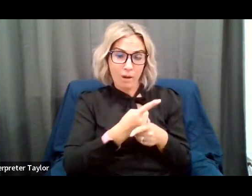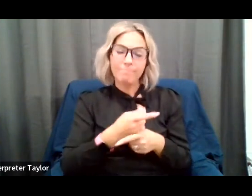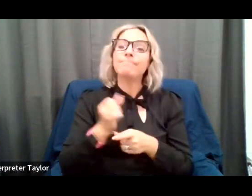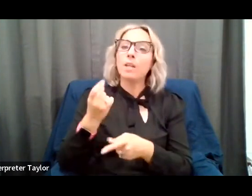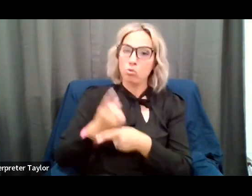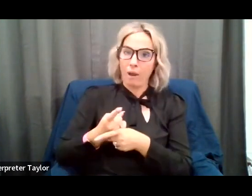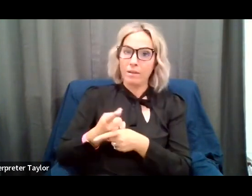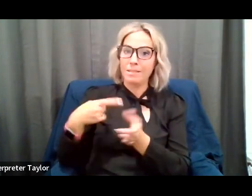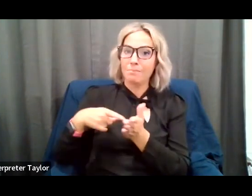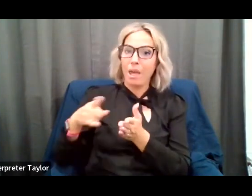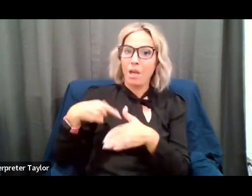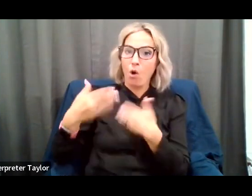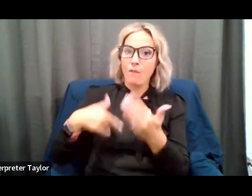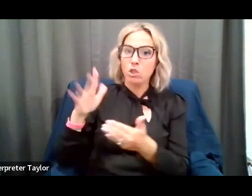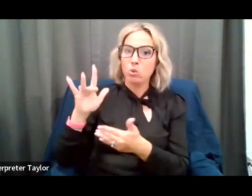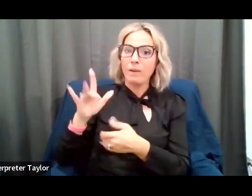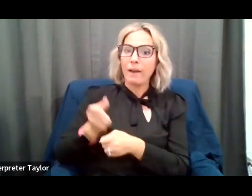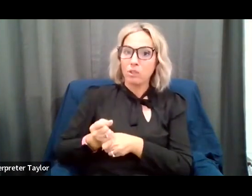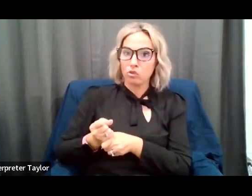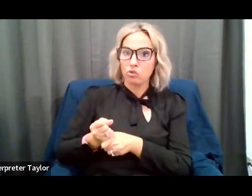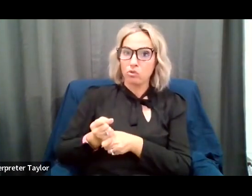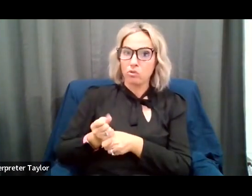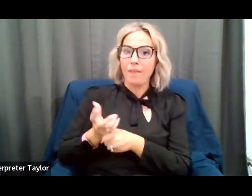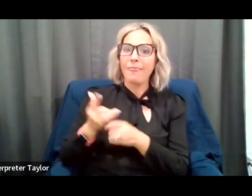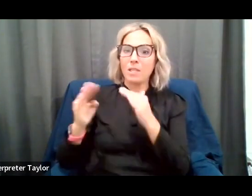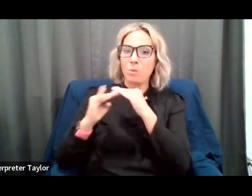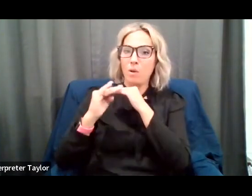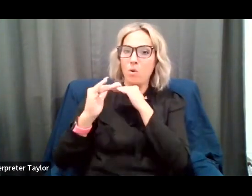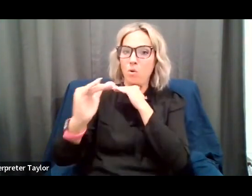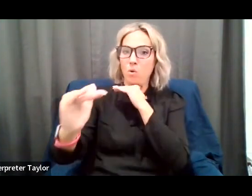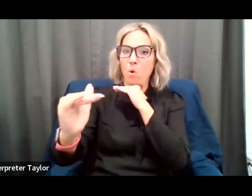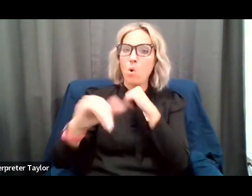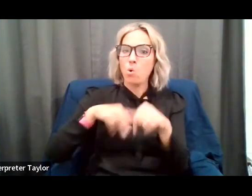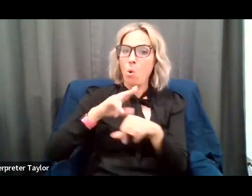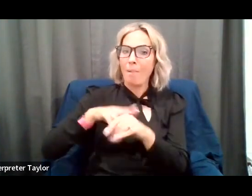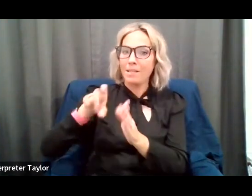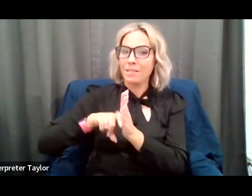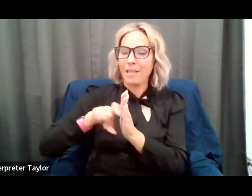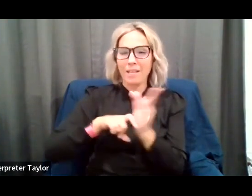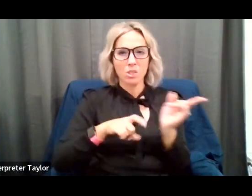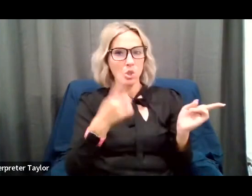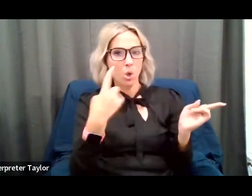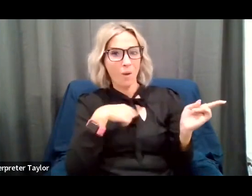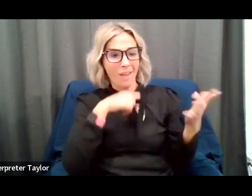over a 25-year period. That's what levels out and normalizes the tax. So we have all these Bonds,